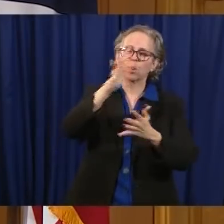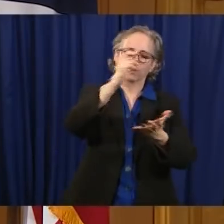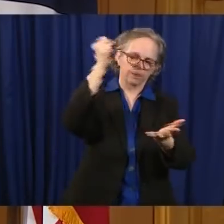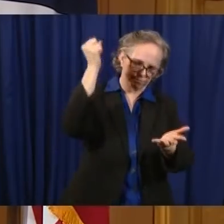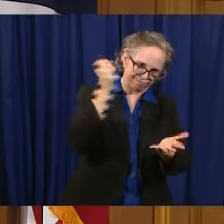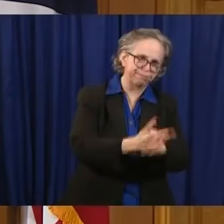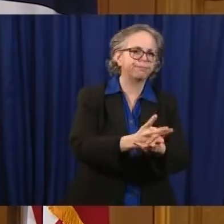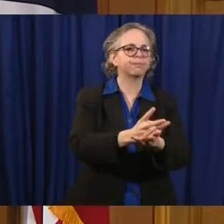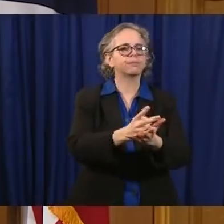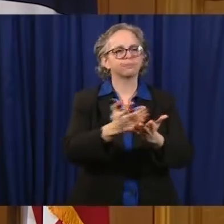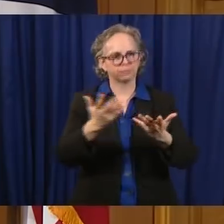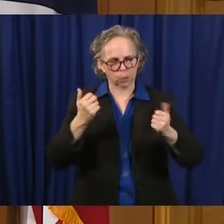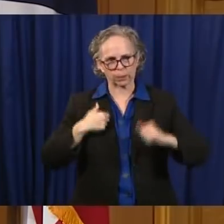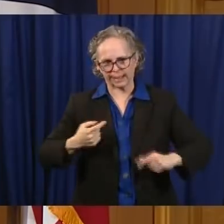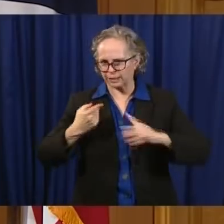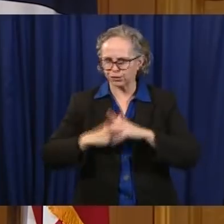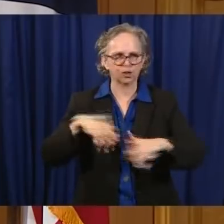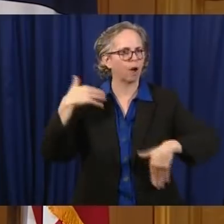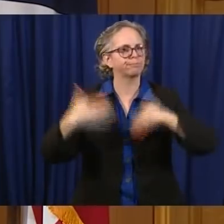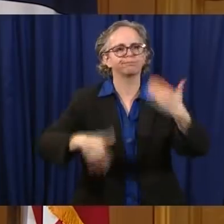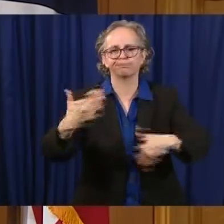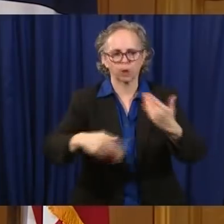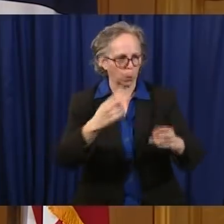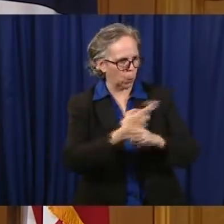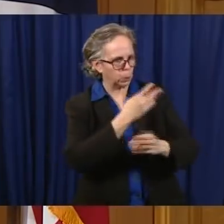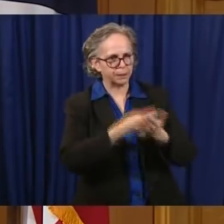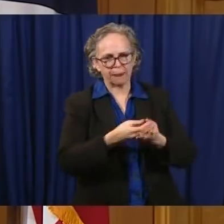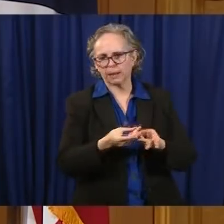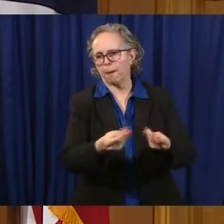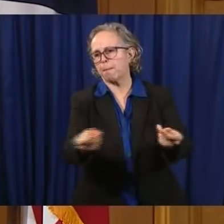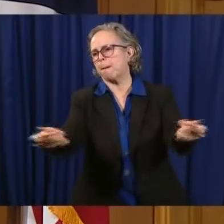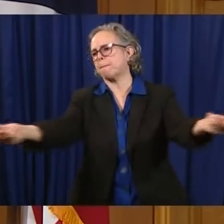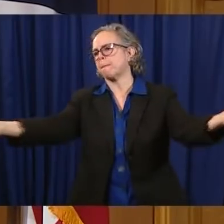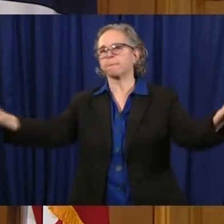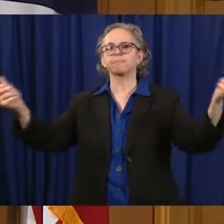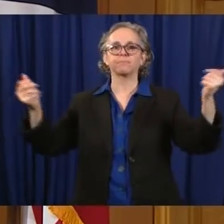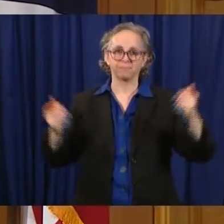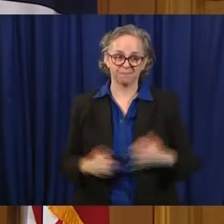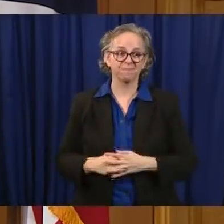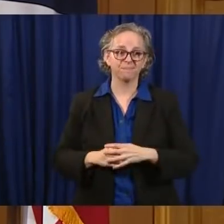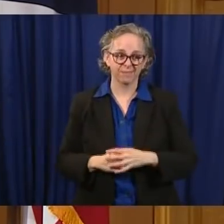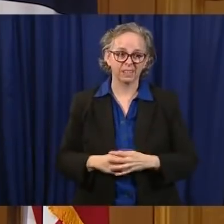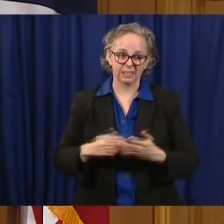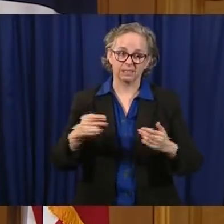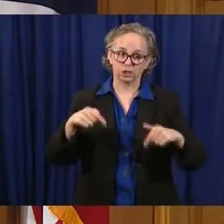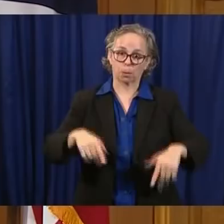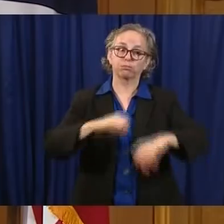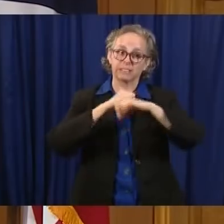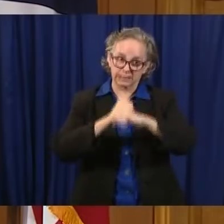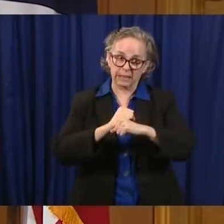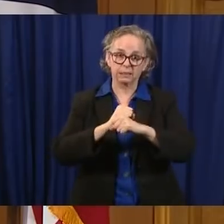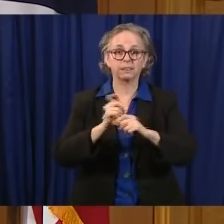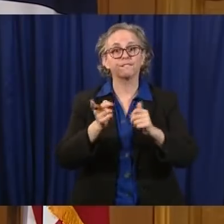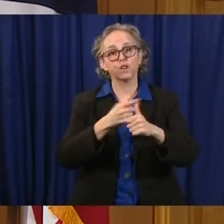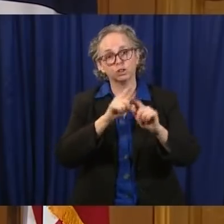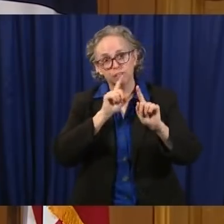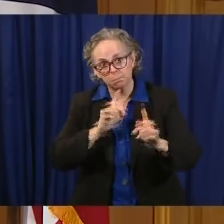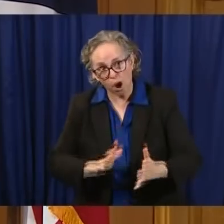AGAIN WE THINK THE MEMBERS OF THE GENERAL ASSEMBLY FOR PROVING THAT, GLAD TO START